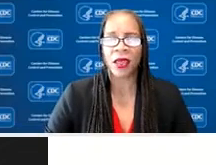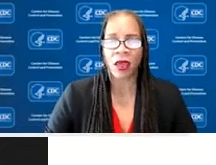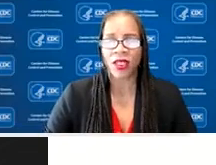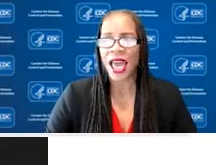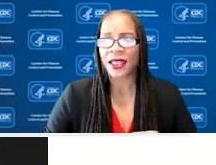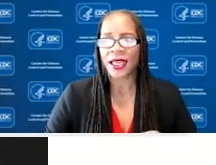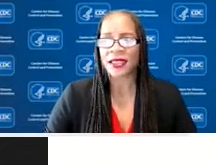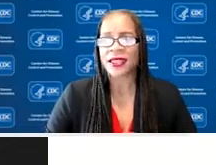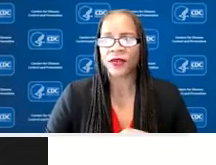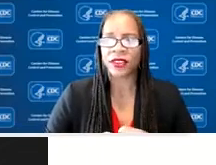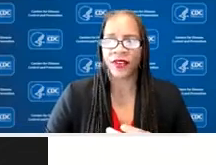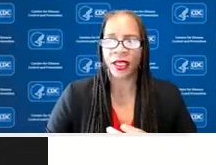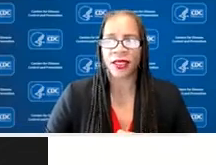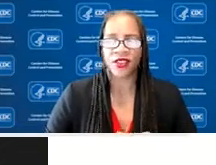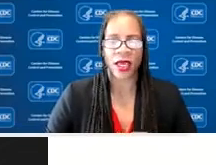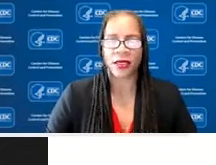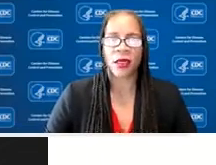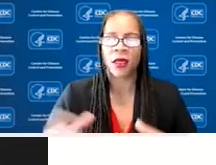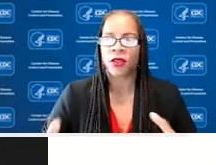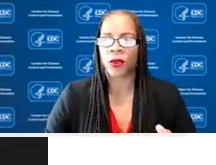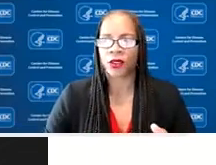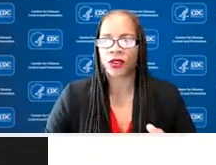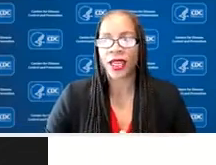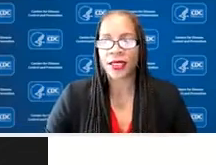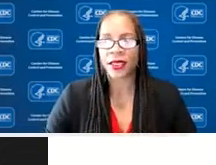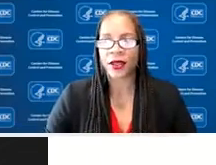which highlights several events, such as the World Trade Center,